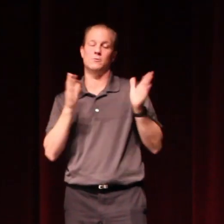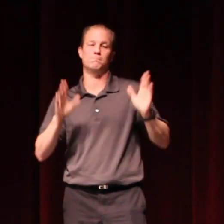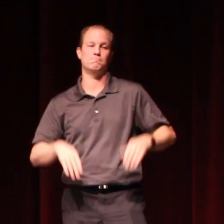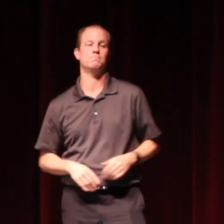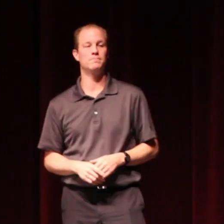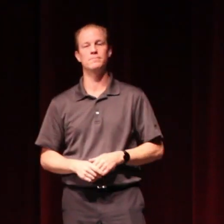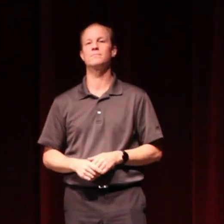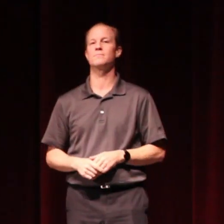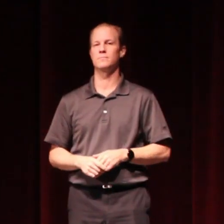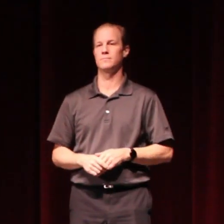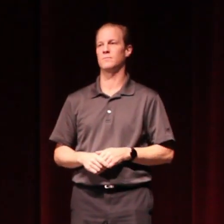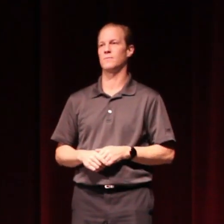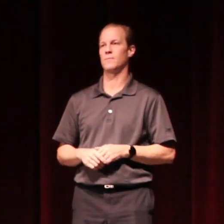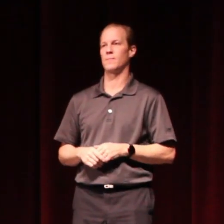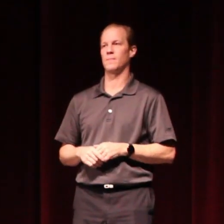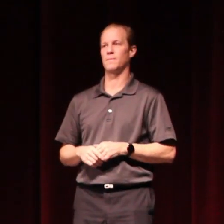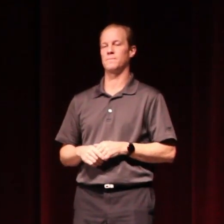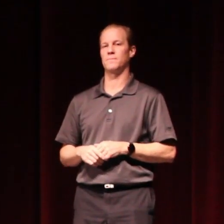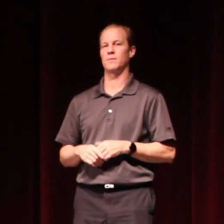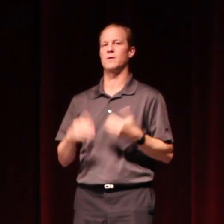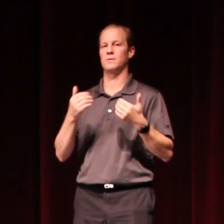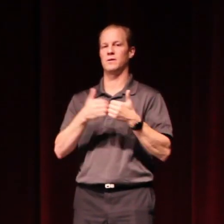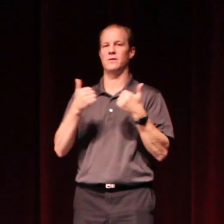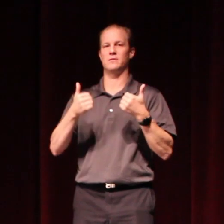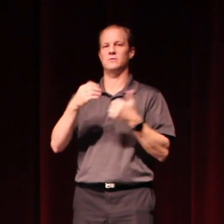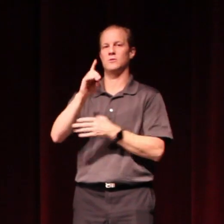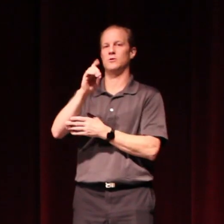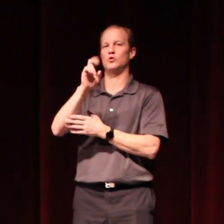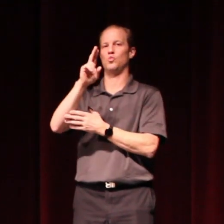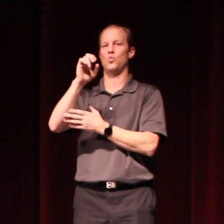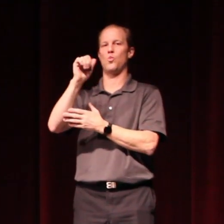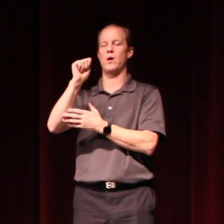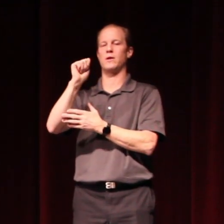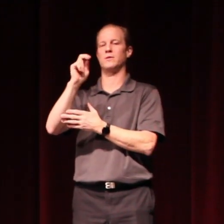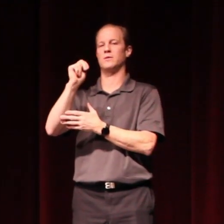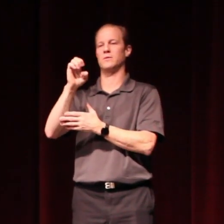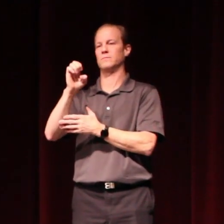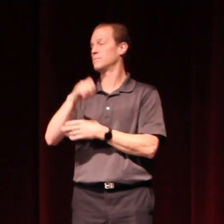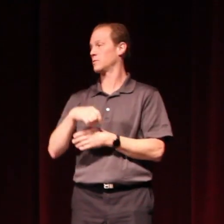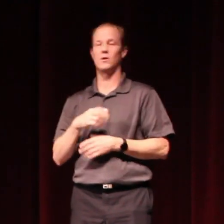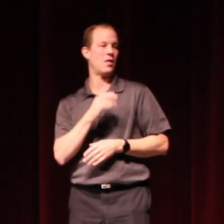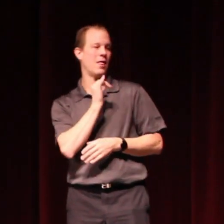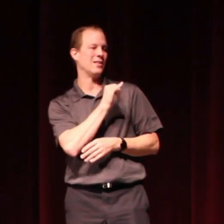Thank you, next we will hear from Duane LeBrun.